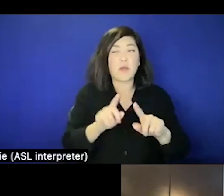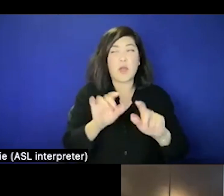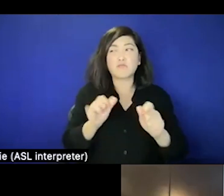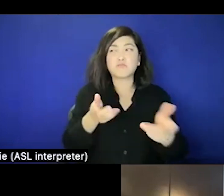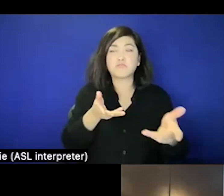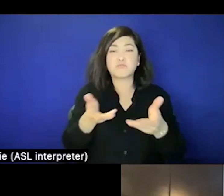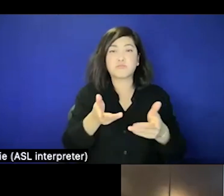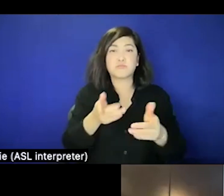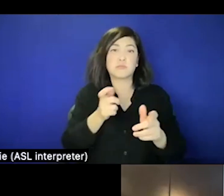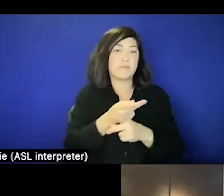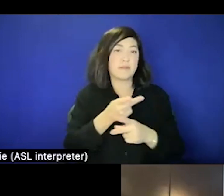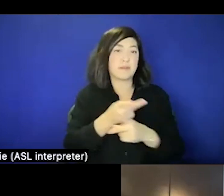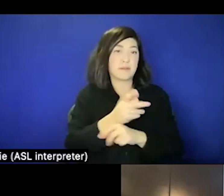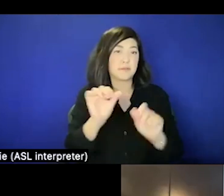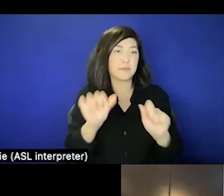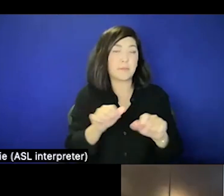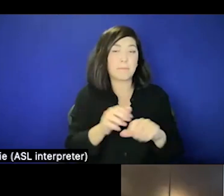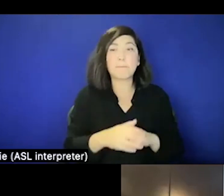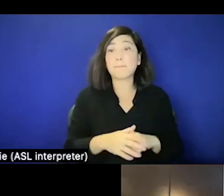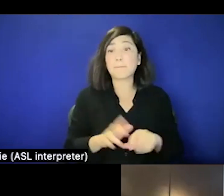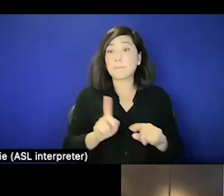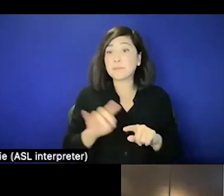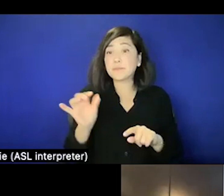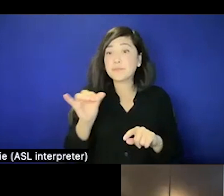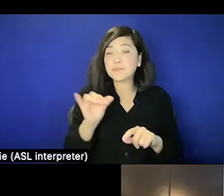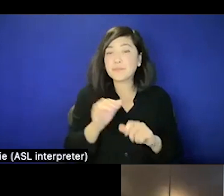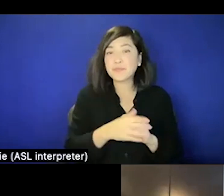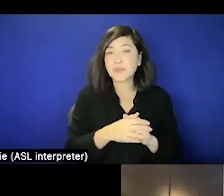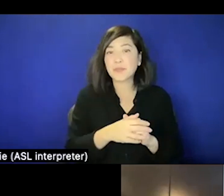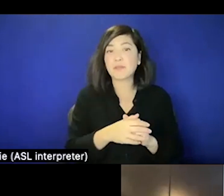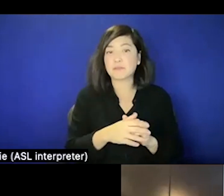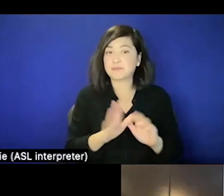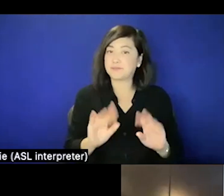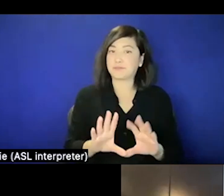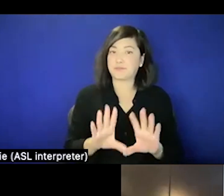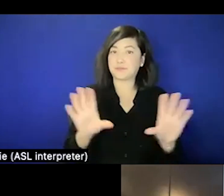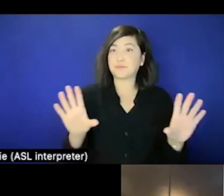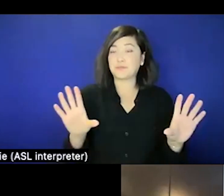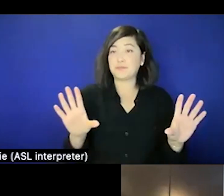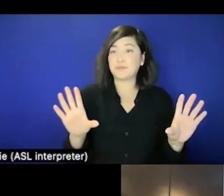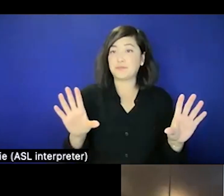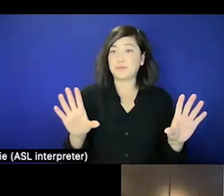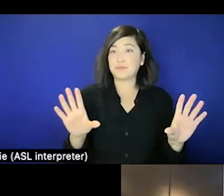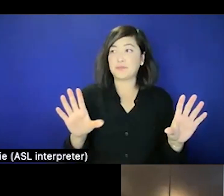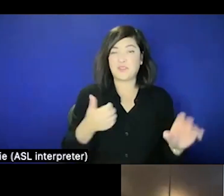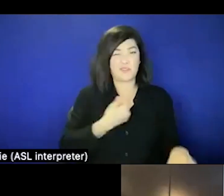But the other pieces, I think it became really clear, at least to me that we don't have a lot of